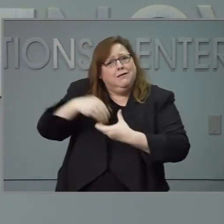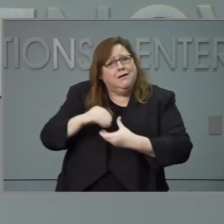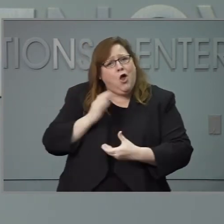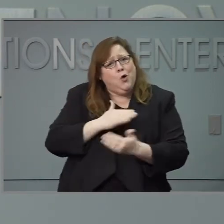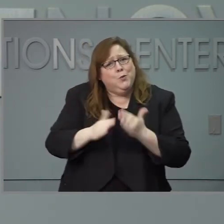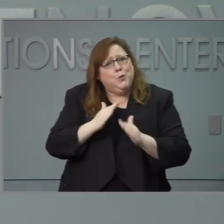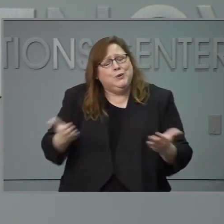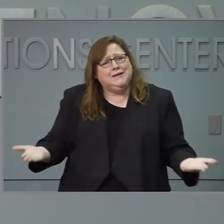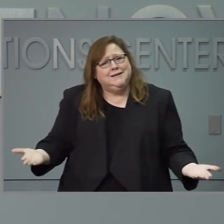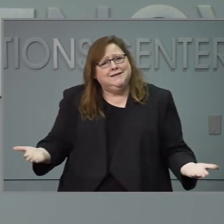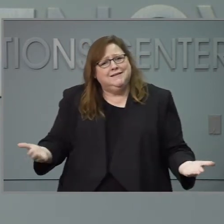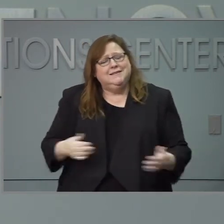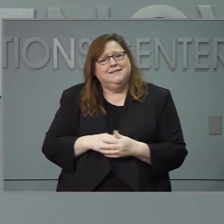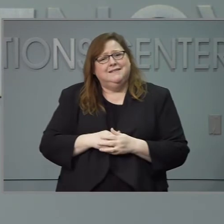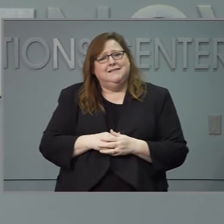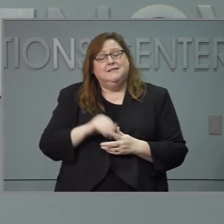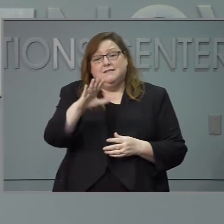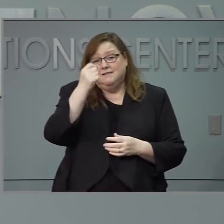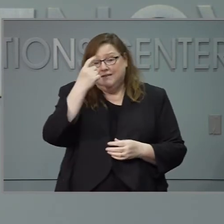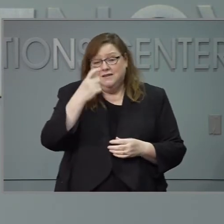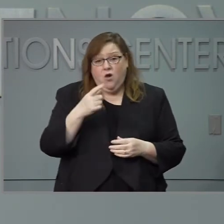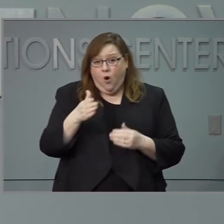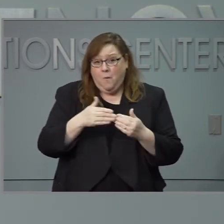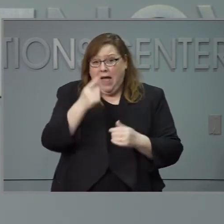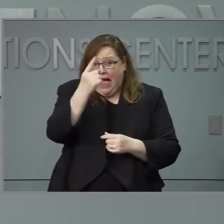Gov. Cooper: NO NECESITAMOS AUMENTAR LOS IMPUESTOS PARA ESTE